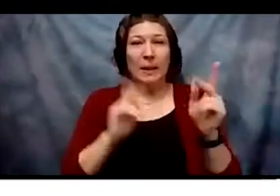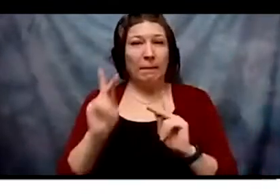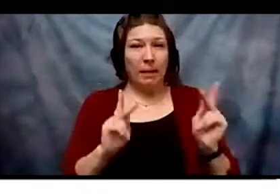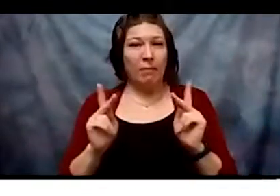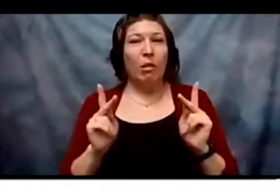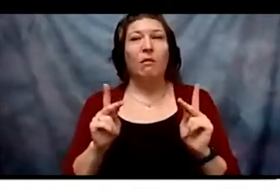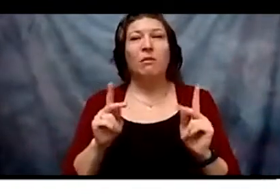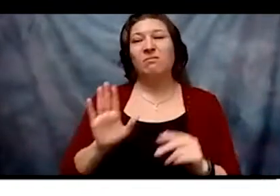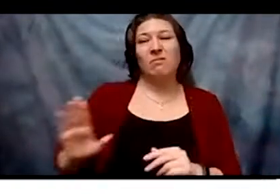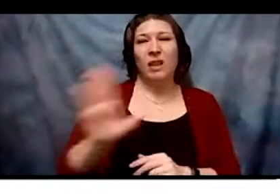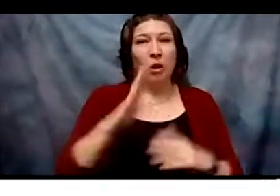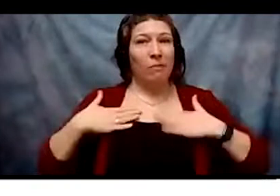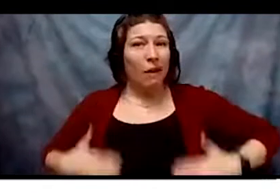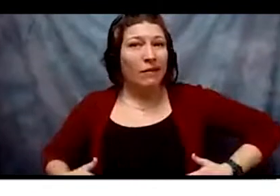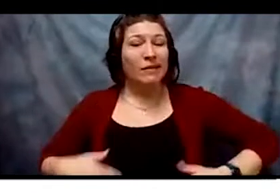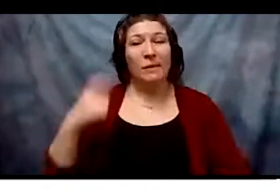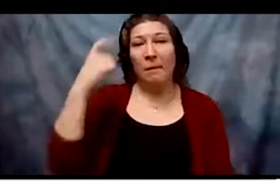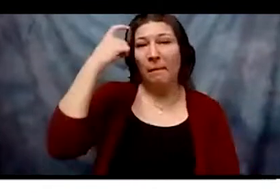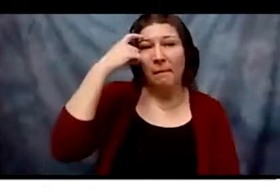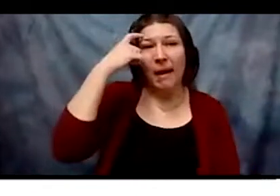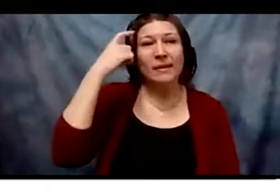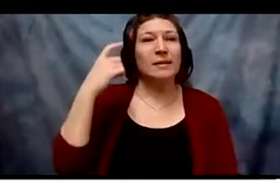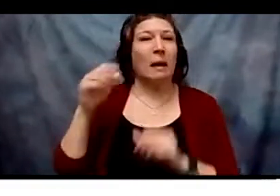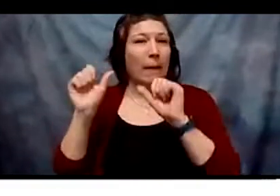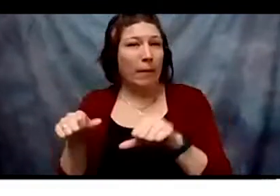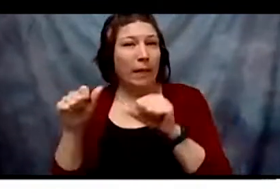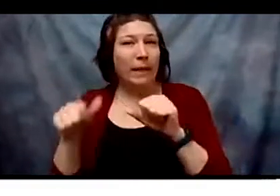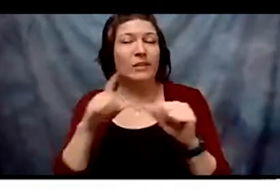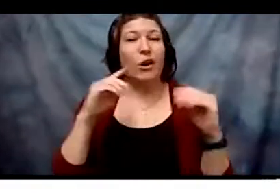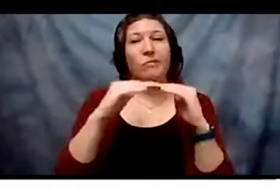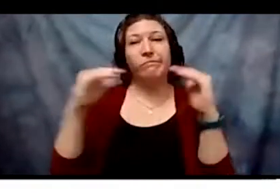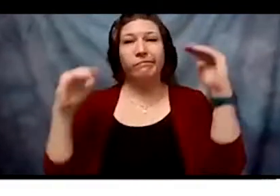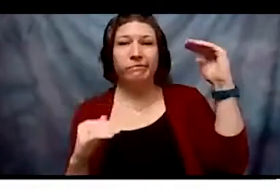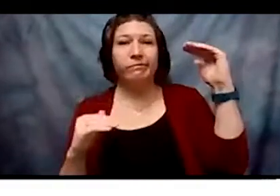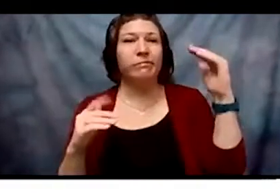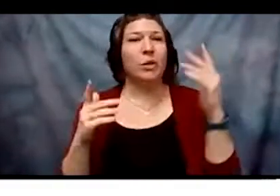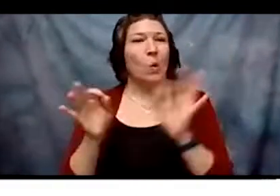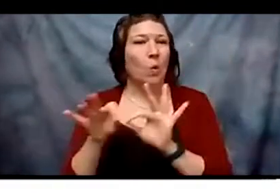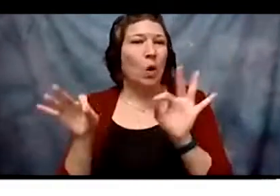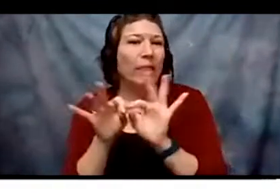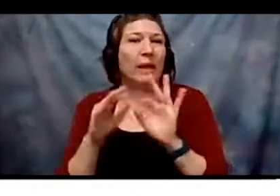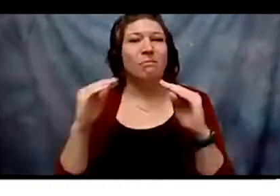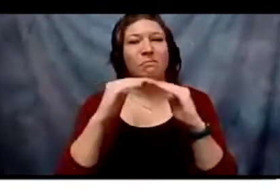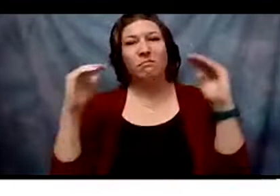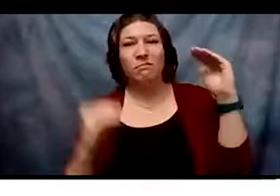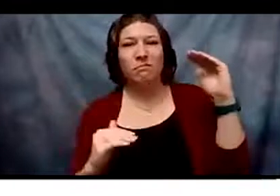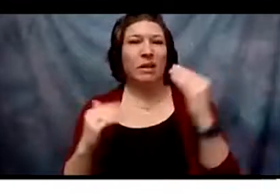less valuable, less worthy, and less desirable than others. Like all -isms.